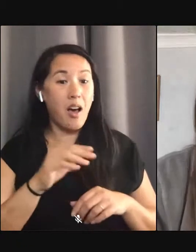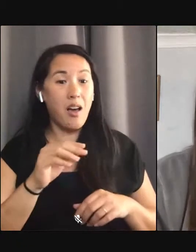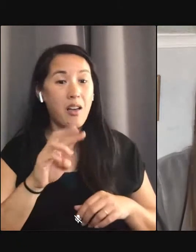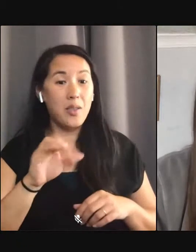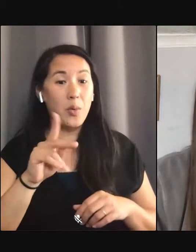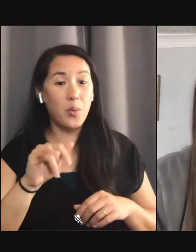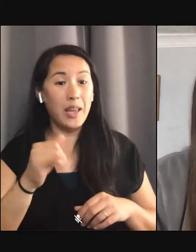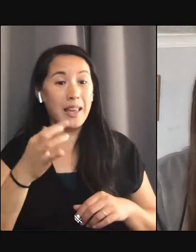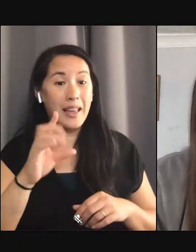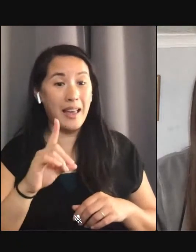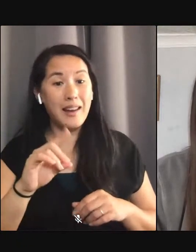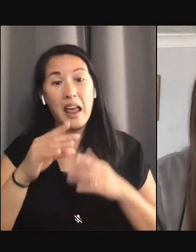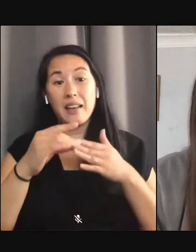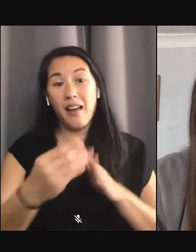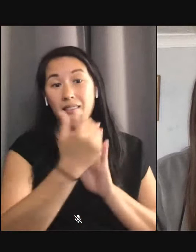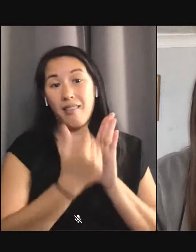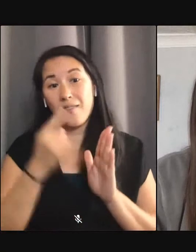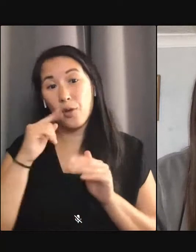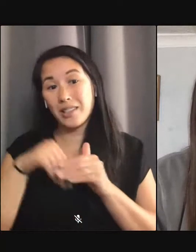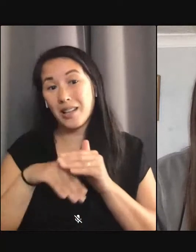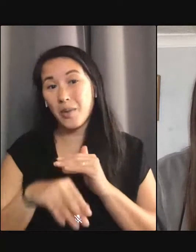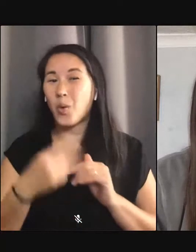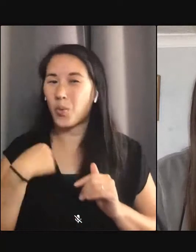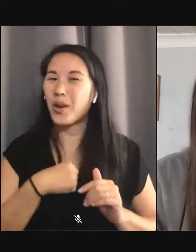and one of the things we often say to people is there's a difference between accessibility and